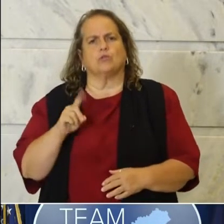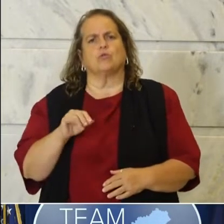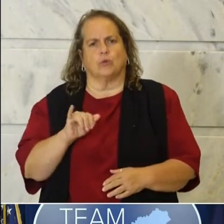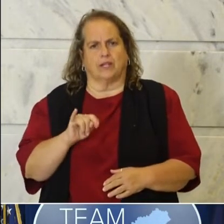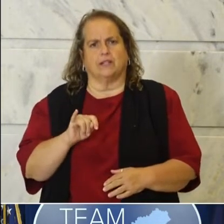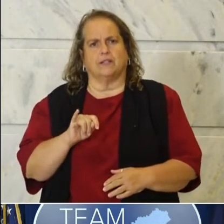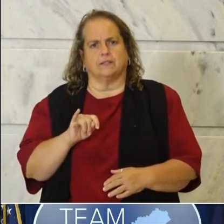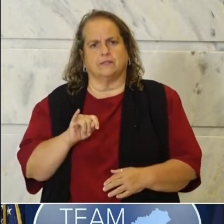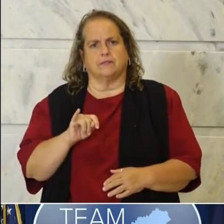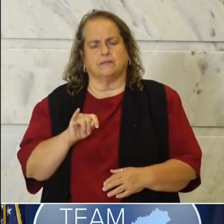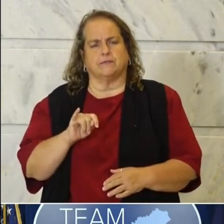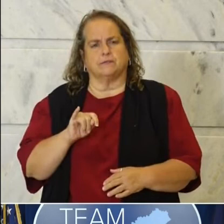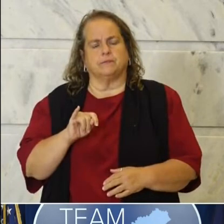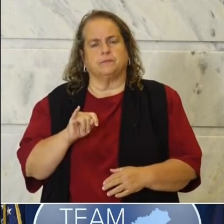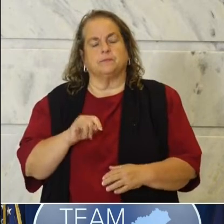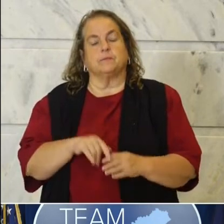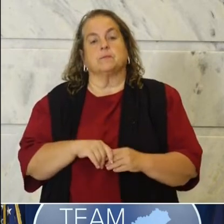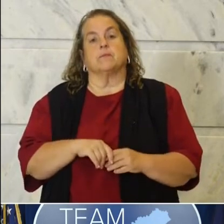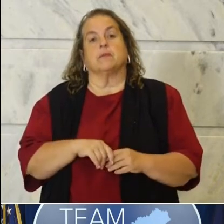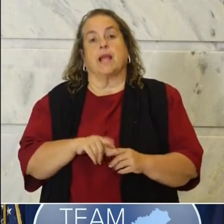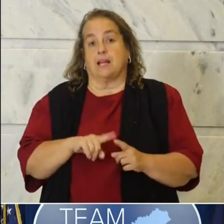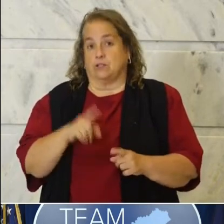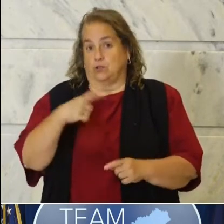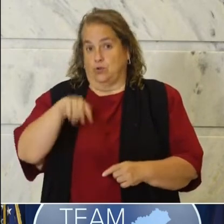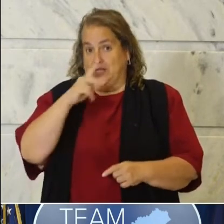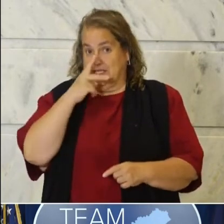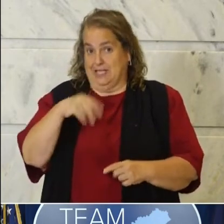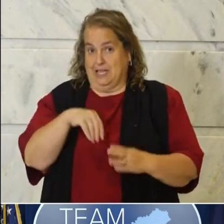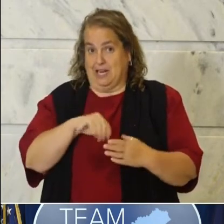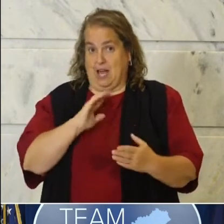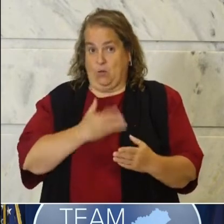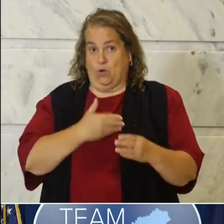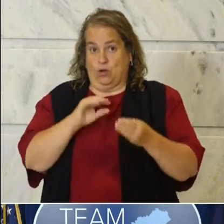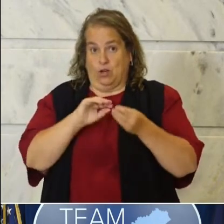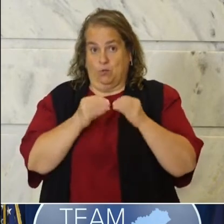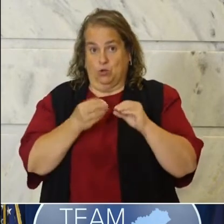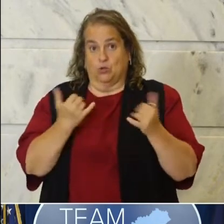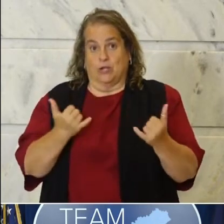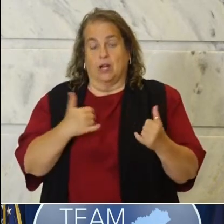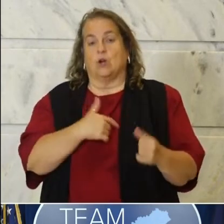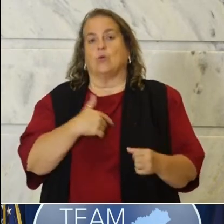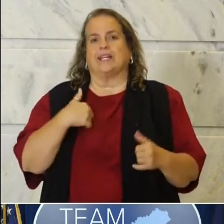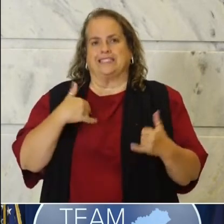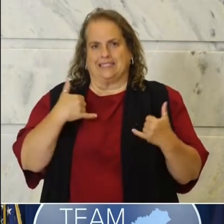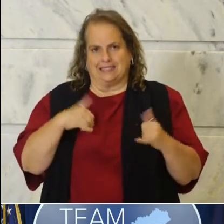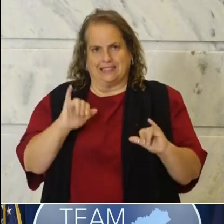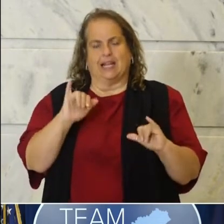Um, because, as we see in today's numbers were still at an elevated rate.